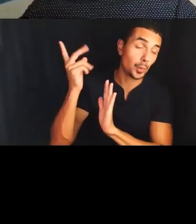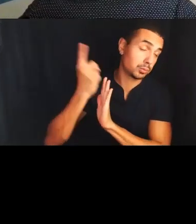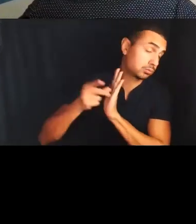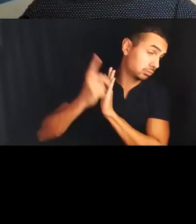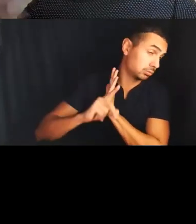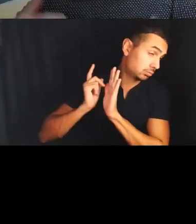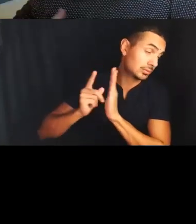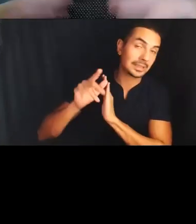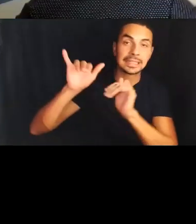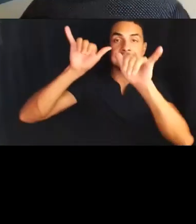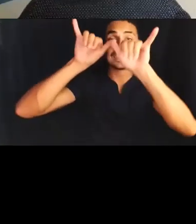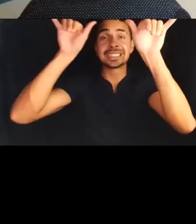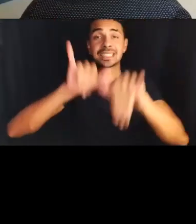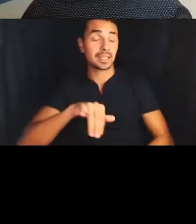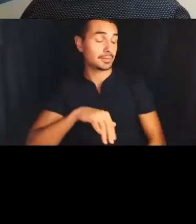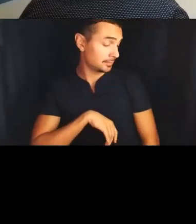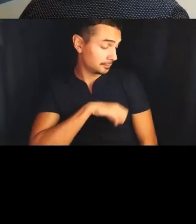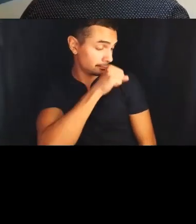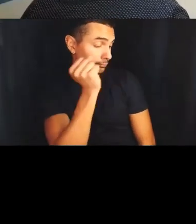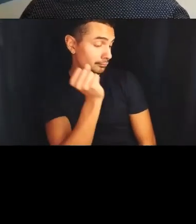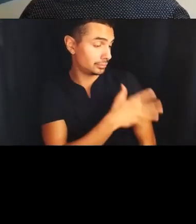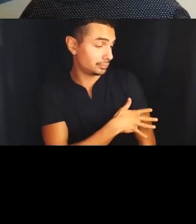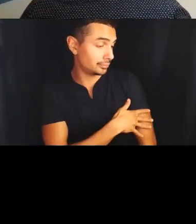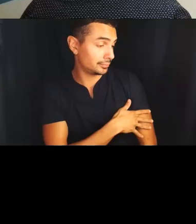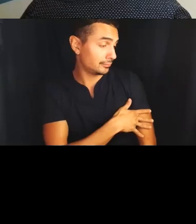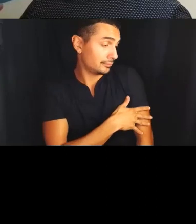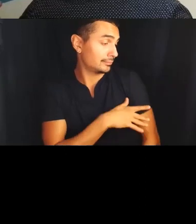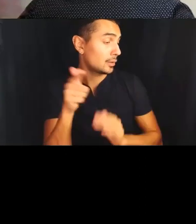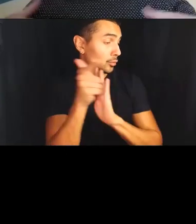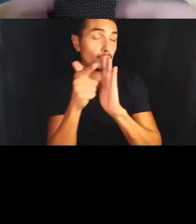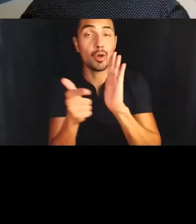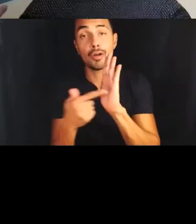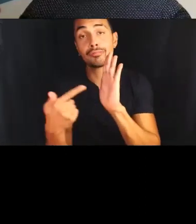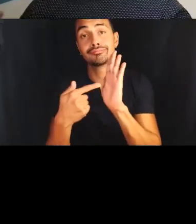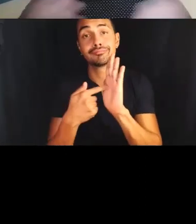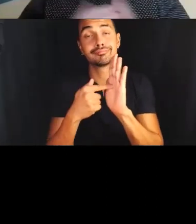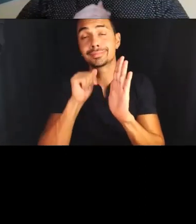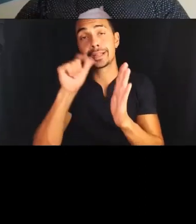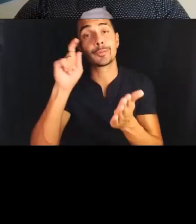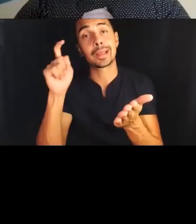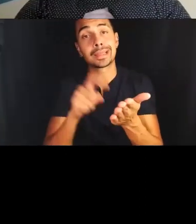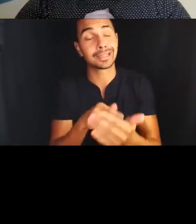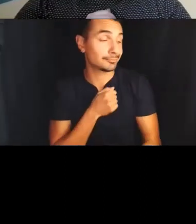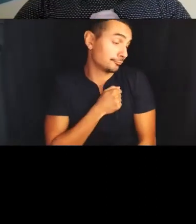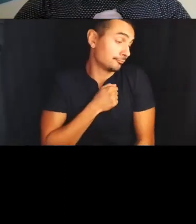because the violence isn't even being recognized you know, at that state level.